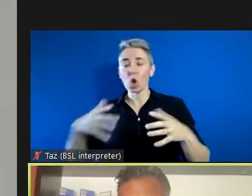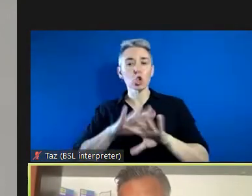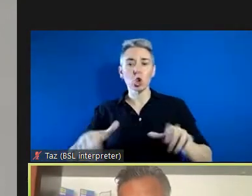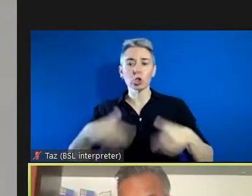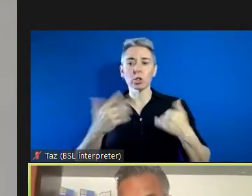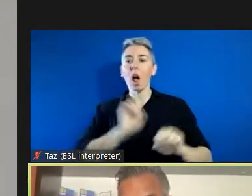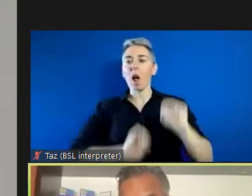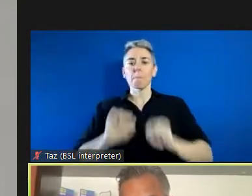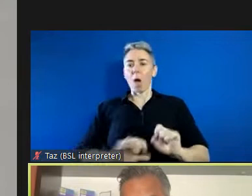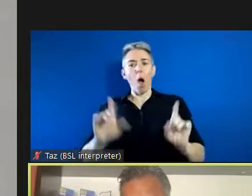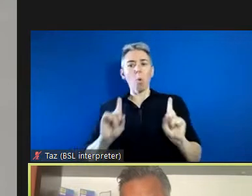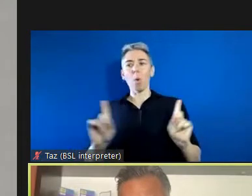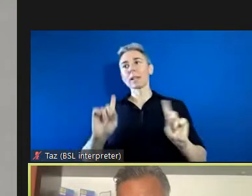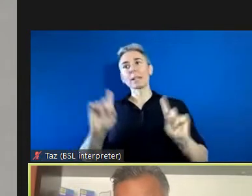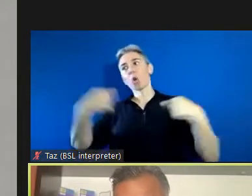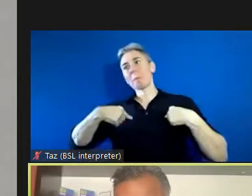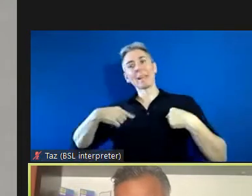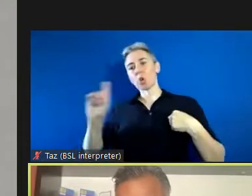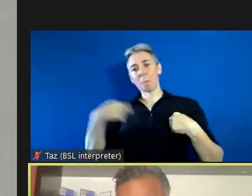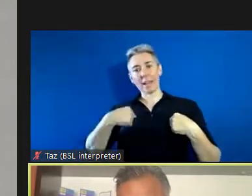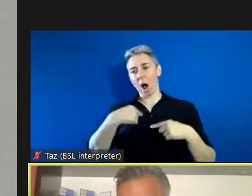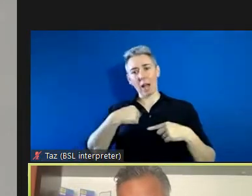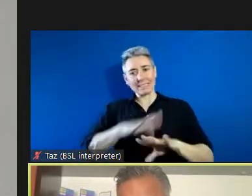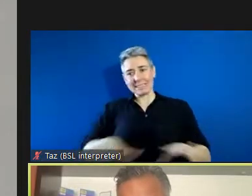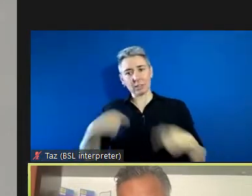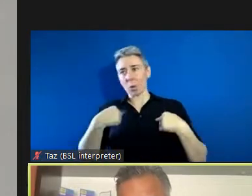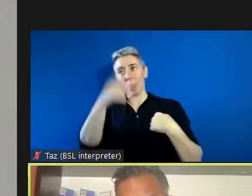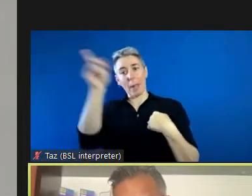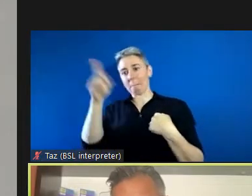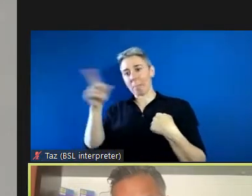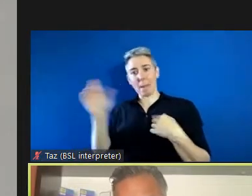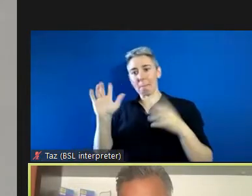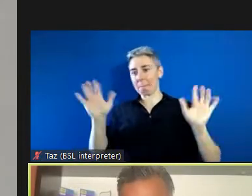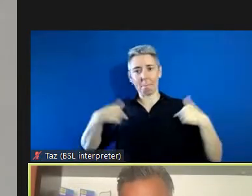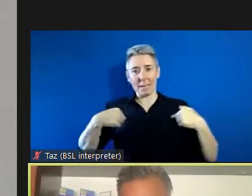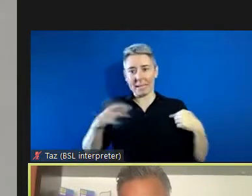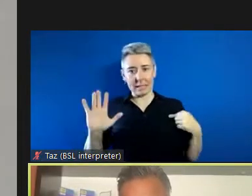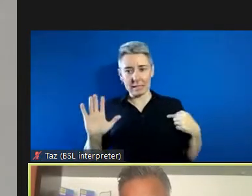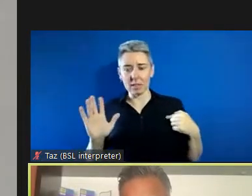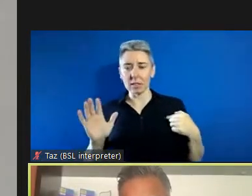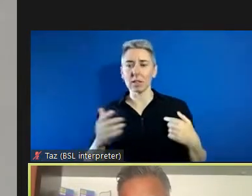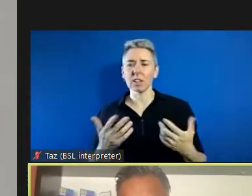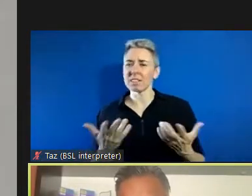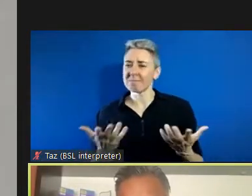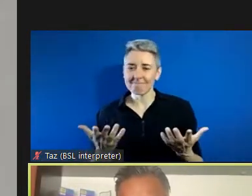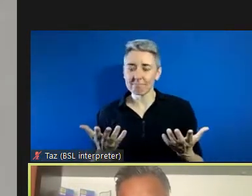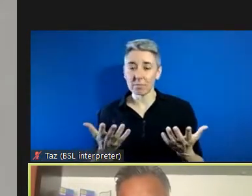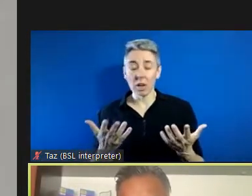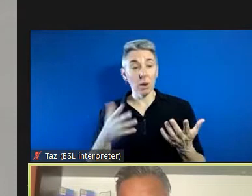to say it's not me, I'm not one of those. I'm not that I'm not this, well, recognising what is the